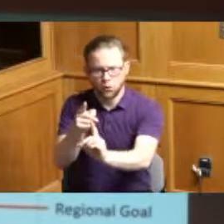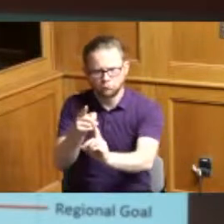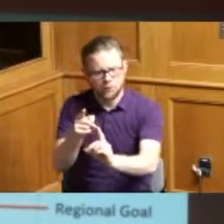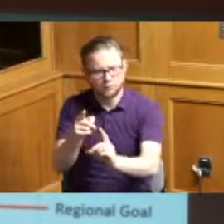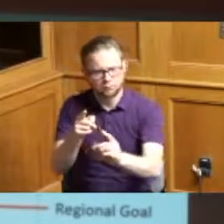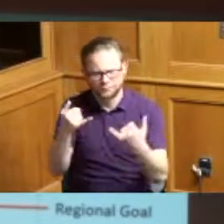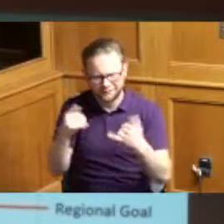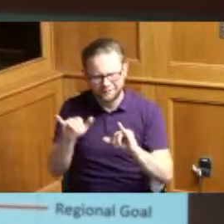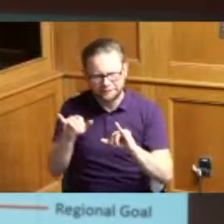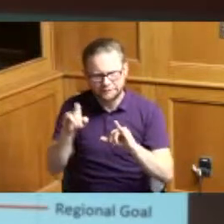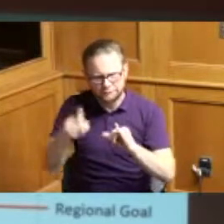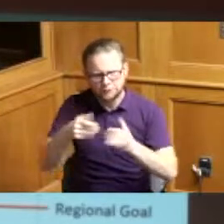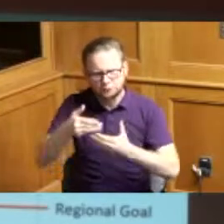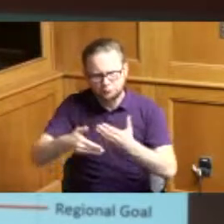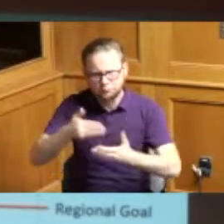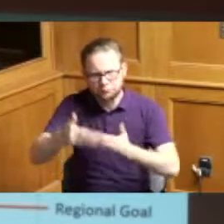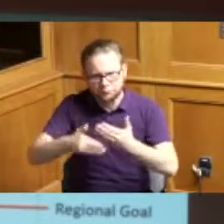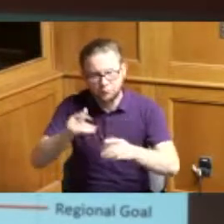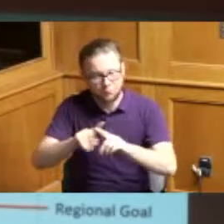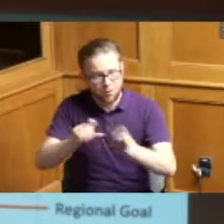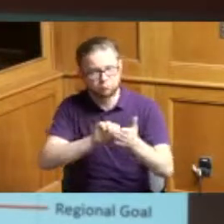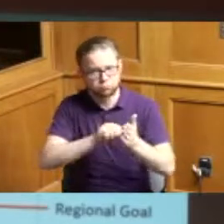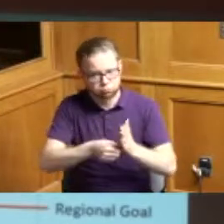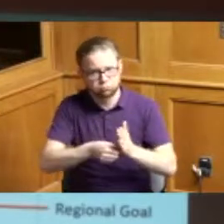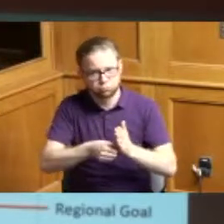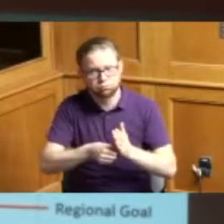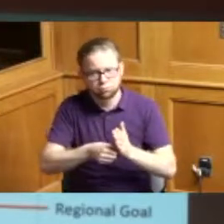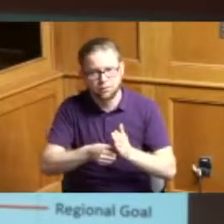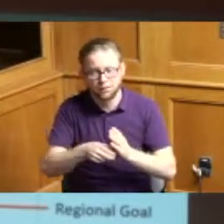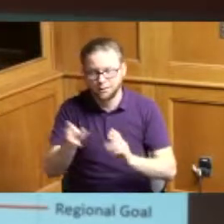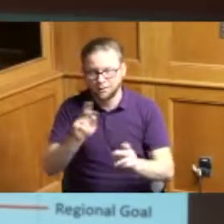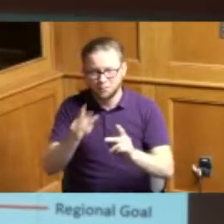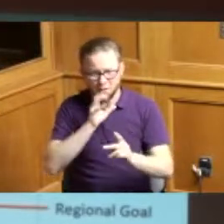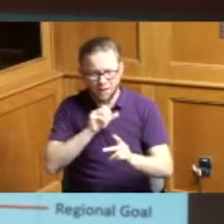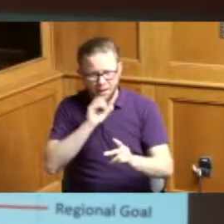have achieved that and then we're getting very close for those between the ages of 30 and 39